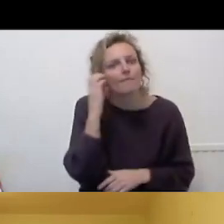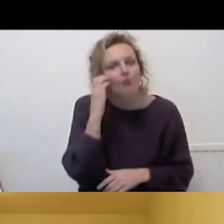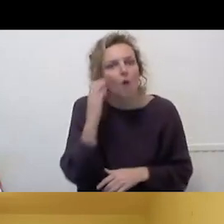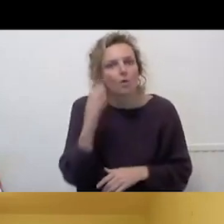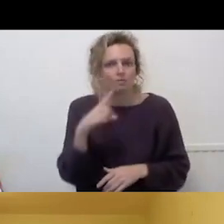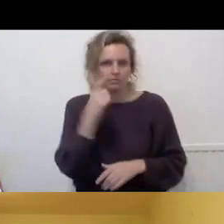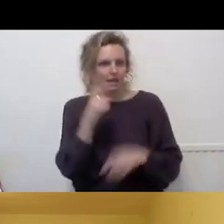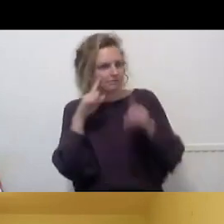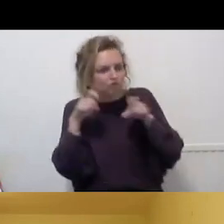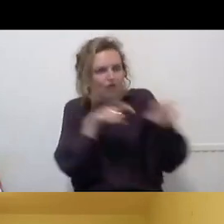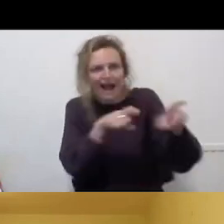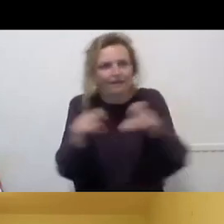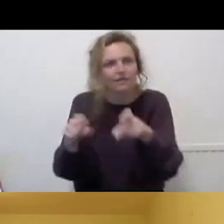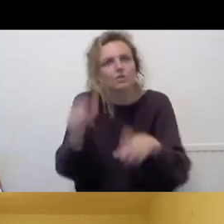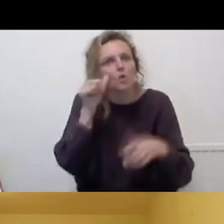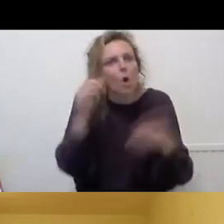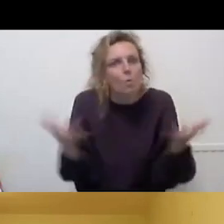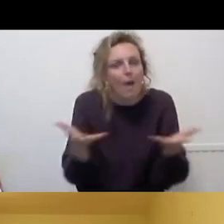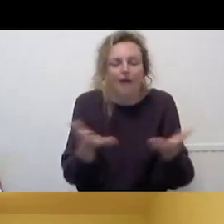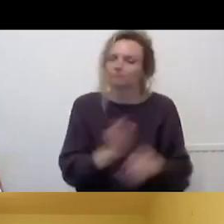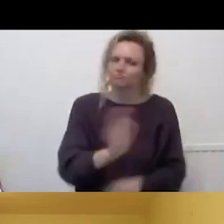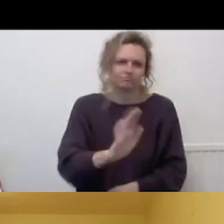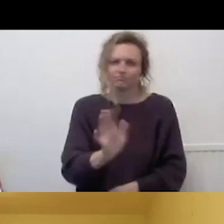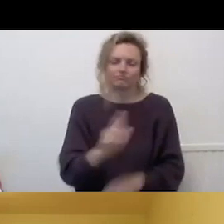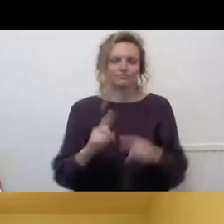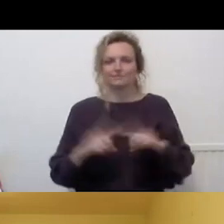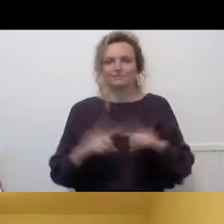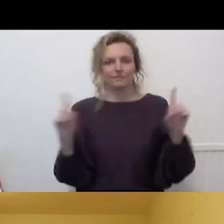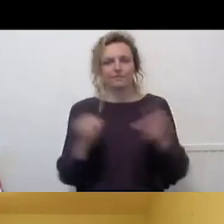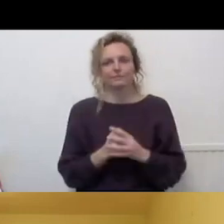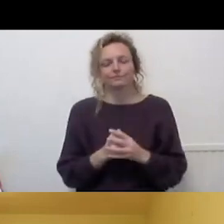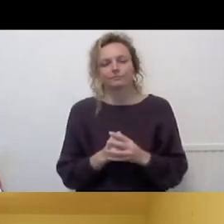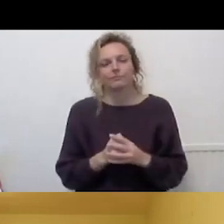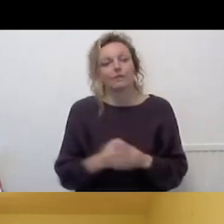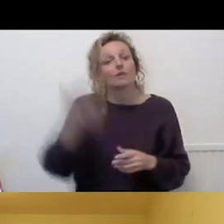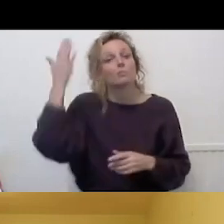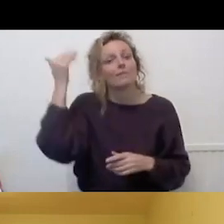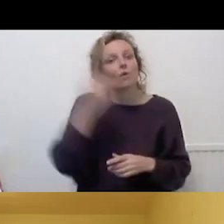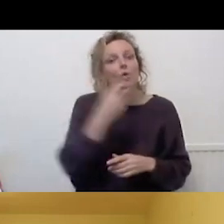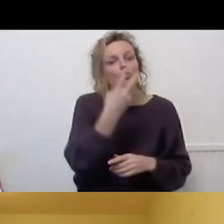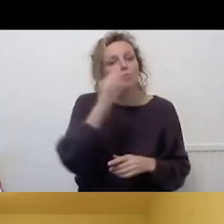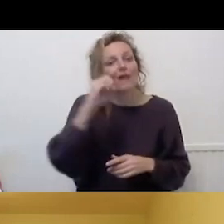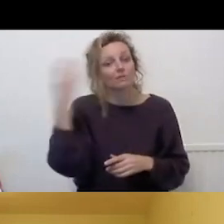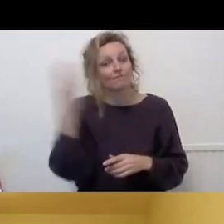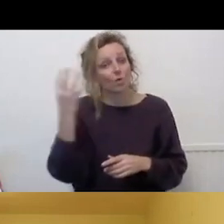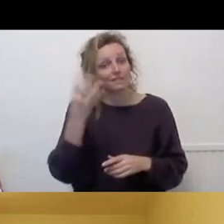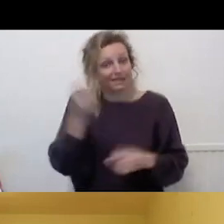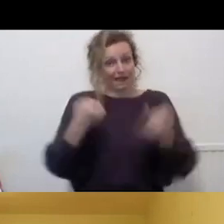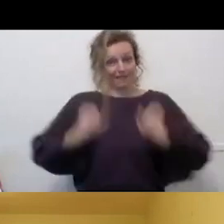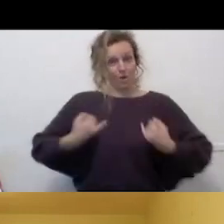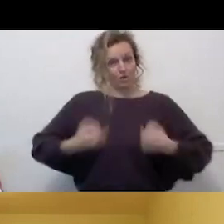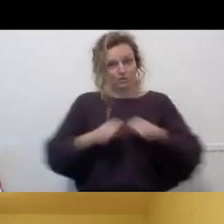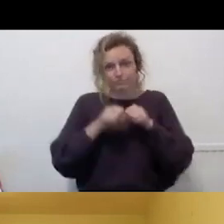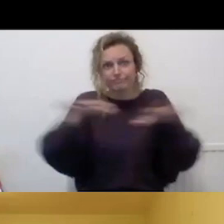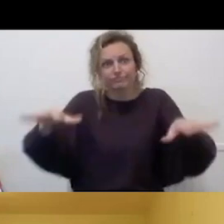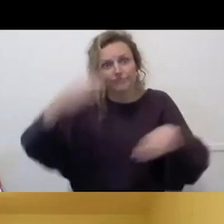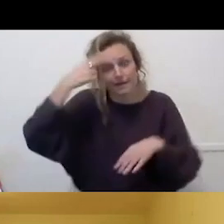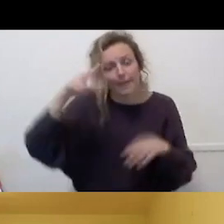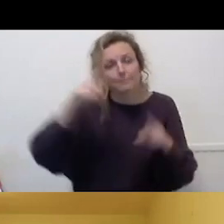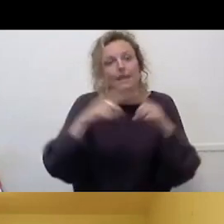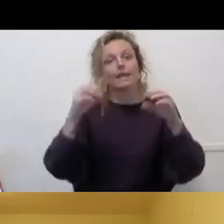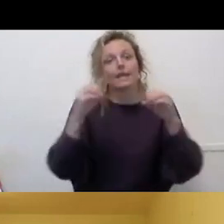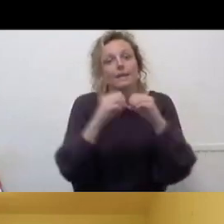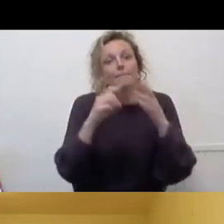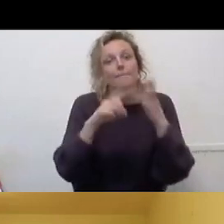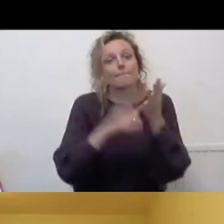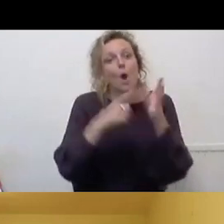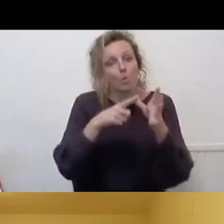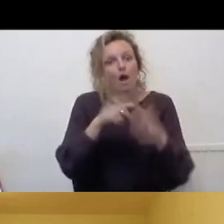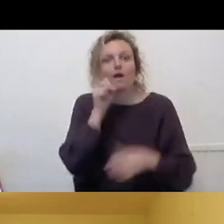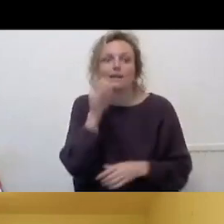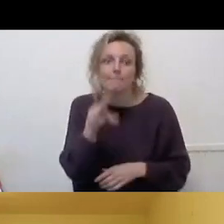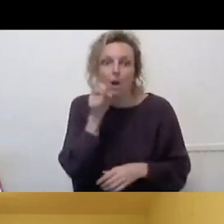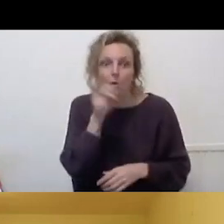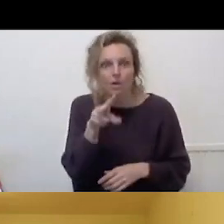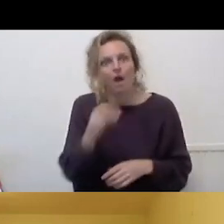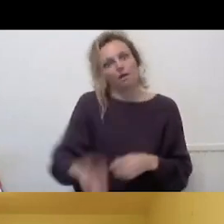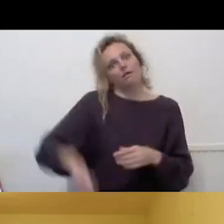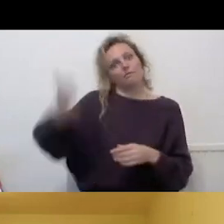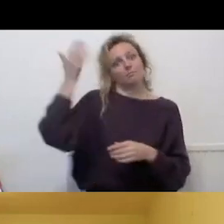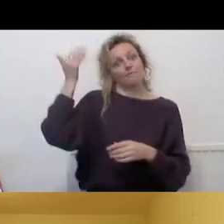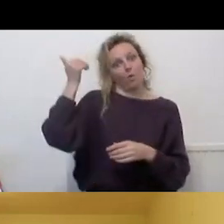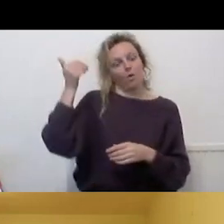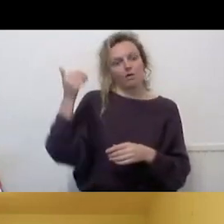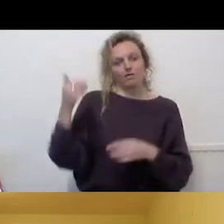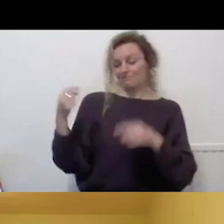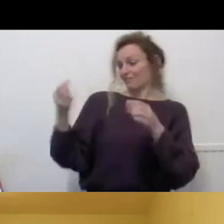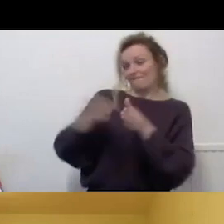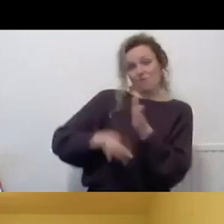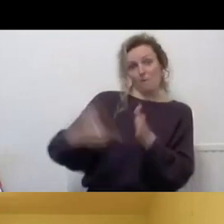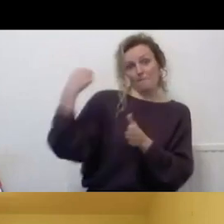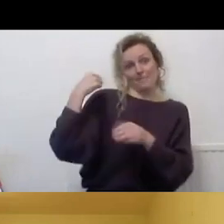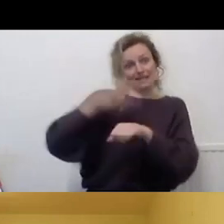Since the Ebola outbreak in 2014, there has been a loss of money put into developing.